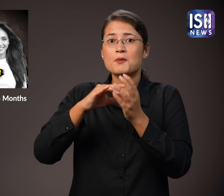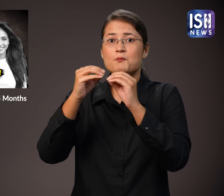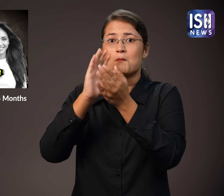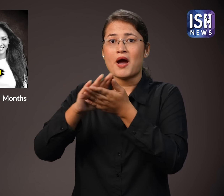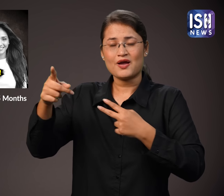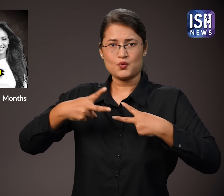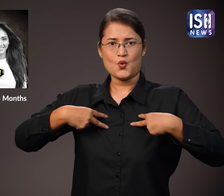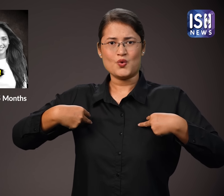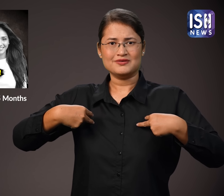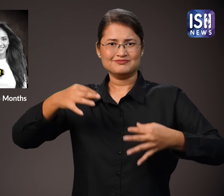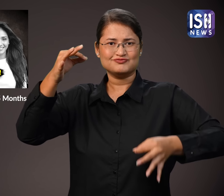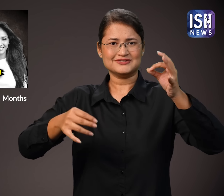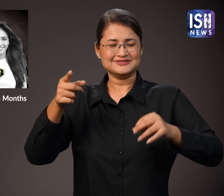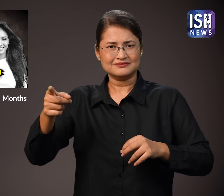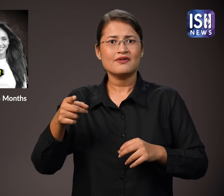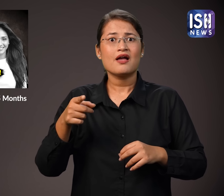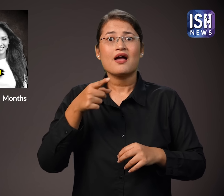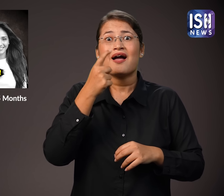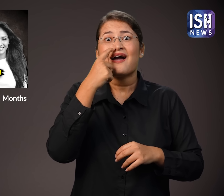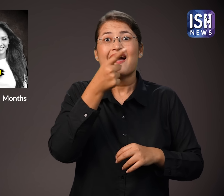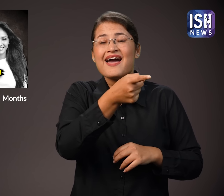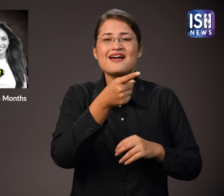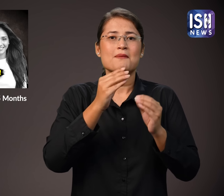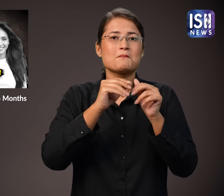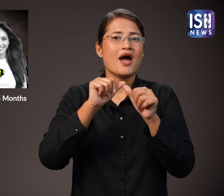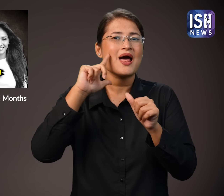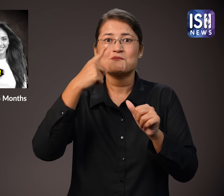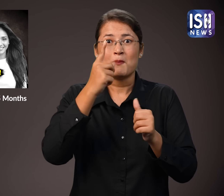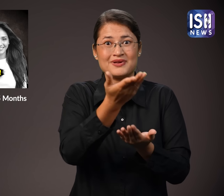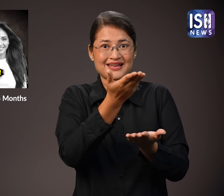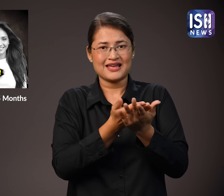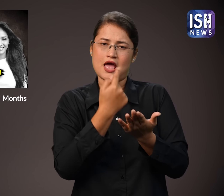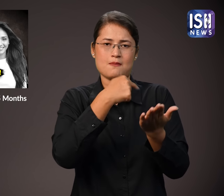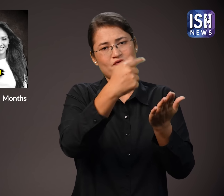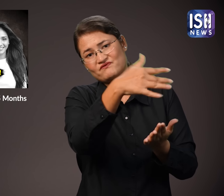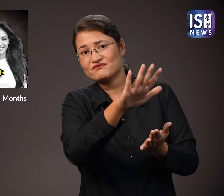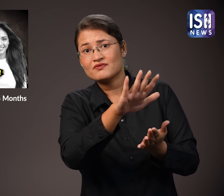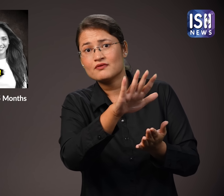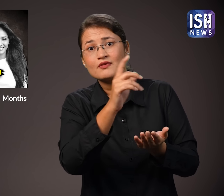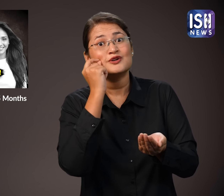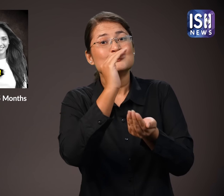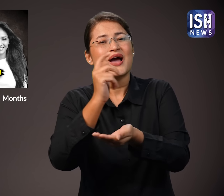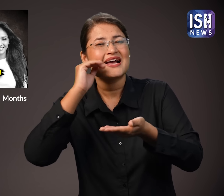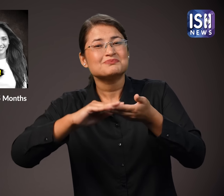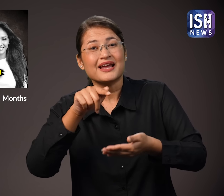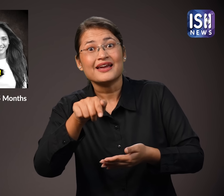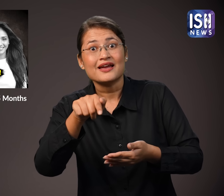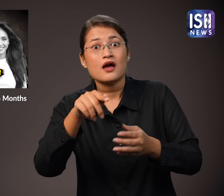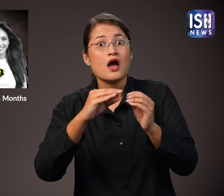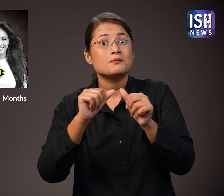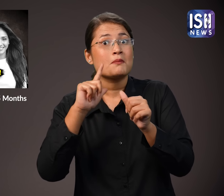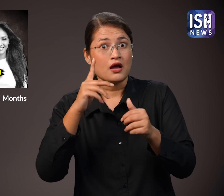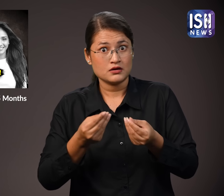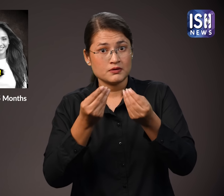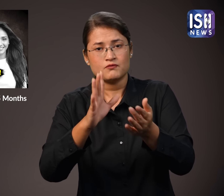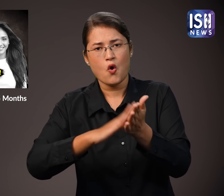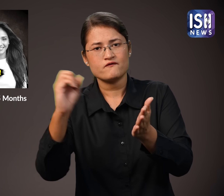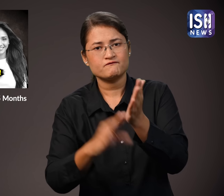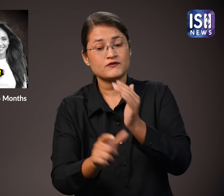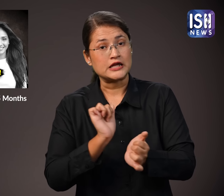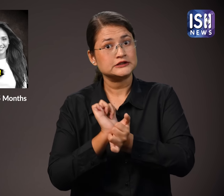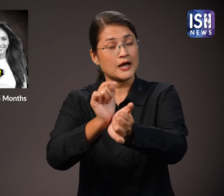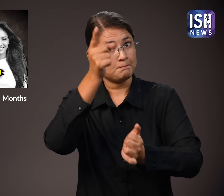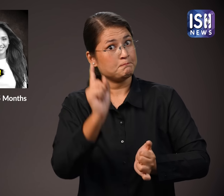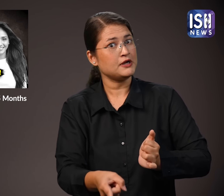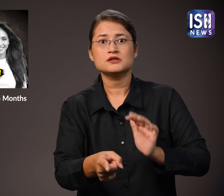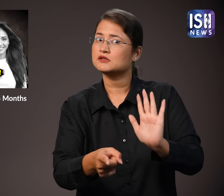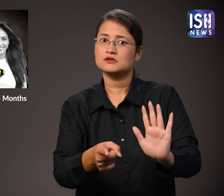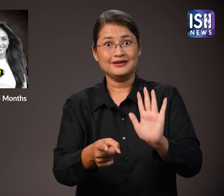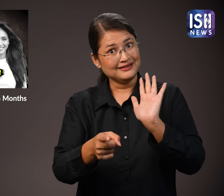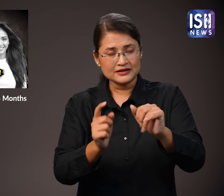A court in Bhopal that approved anticipatory bail for Samarth’s mother, had rejected Samarth’s anticipatory bail plea.